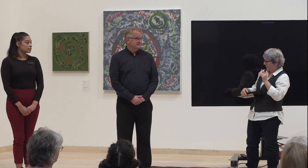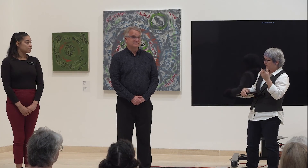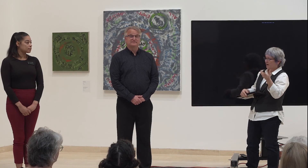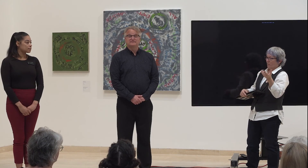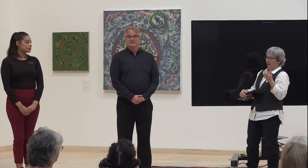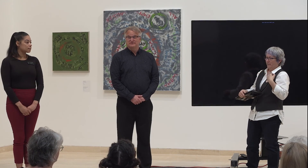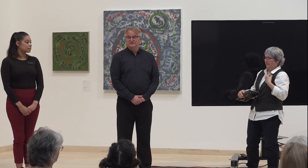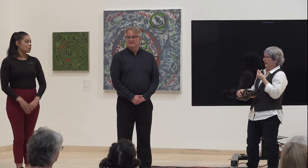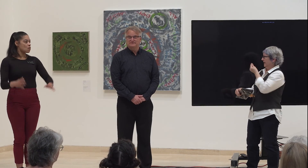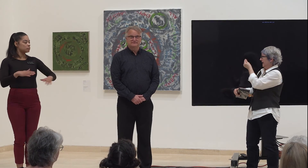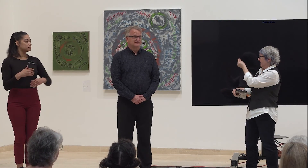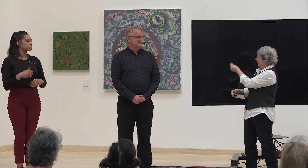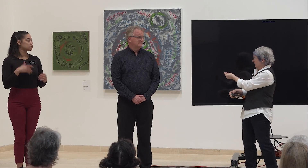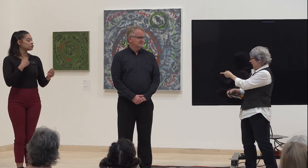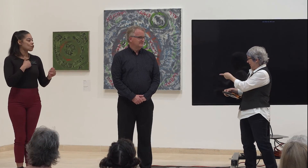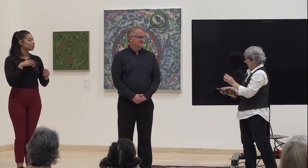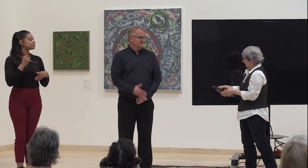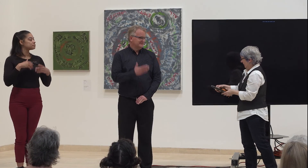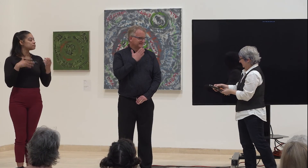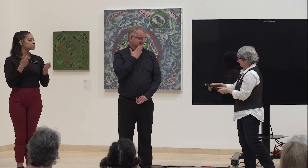They wanted me to give you this gift.